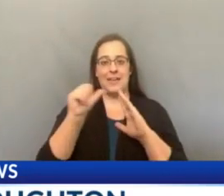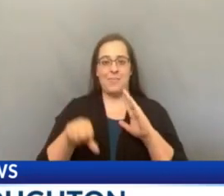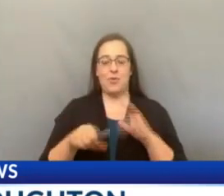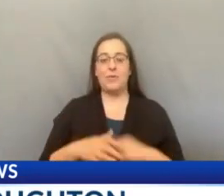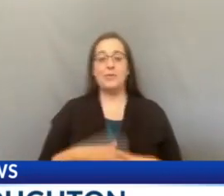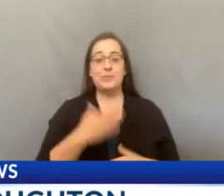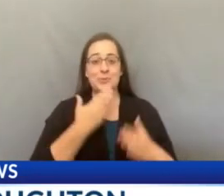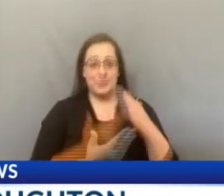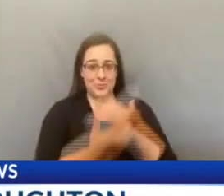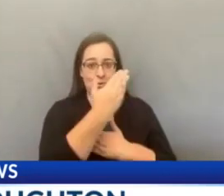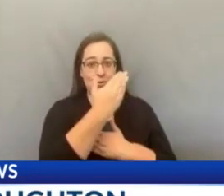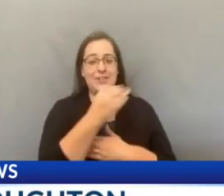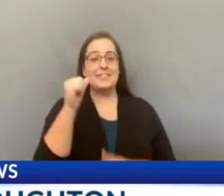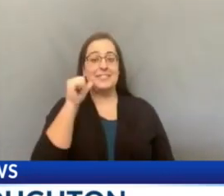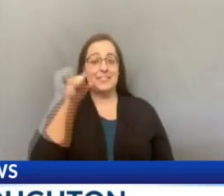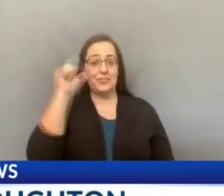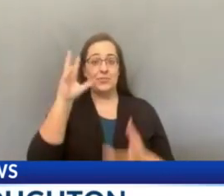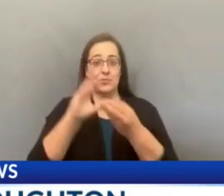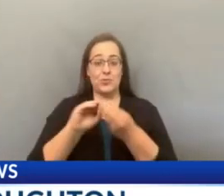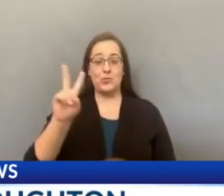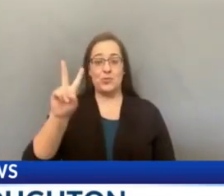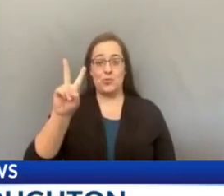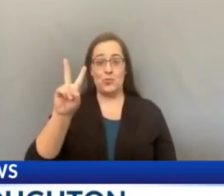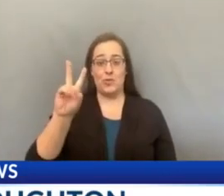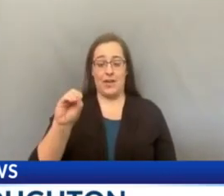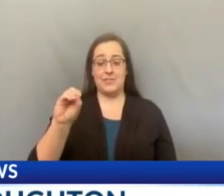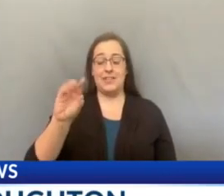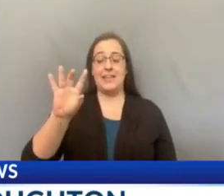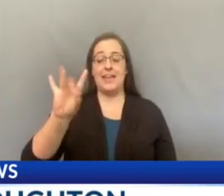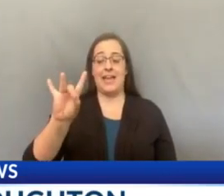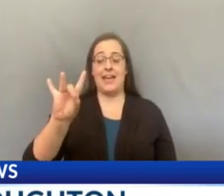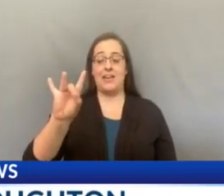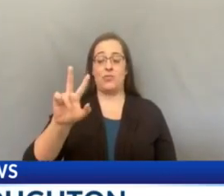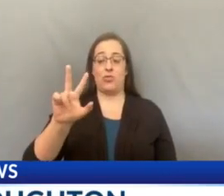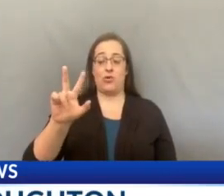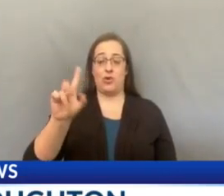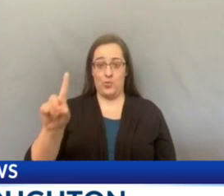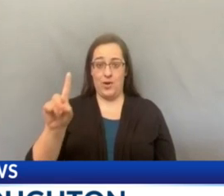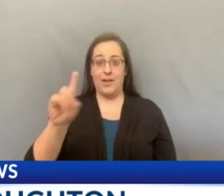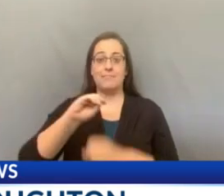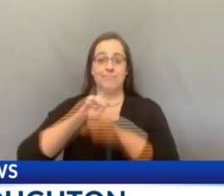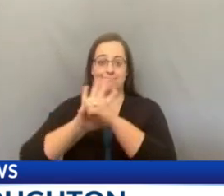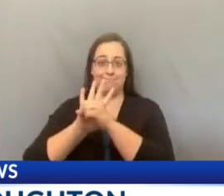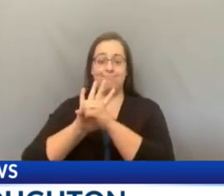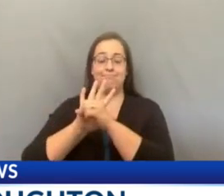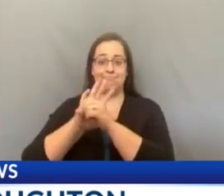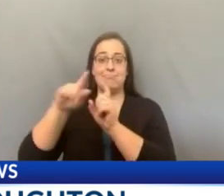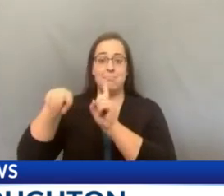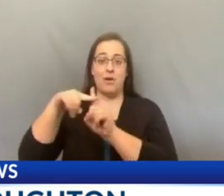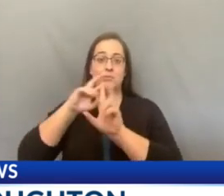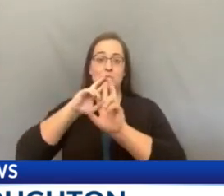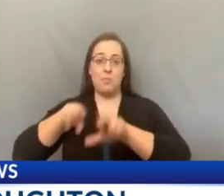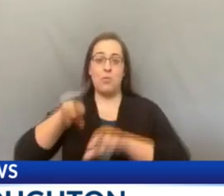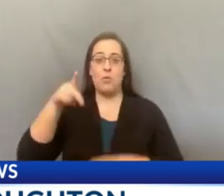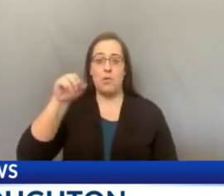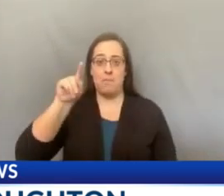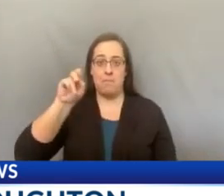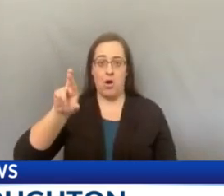MEMORIAL DAY WEEKEND. THANK YOU MAYOR AT THIS TIME WE WILL GO TO CASIE, DIRECTOR PUBLIC HEALTH FOR THE CITY